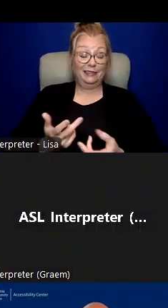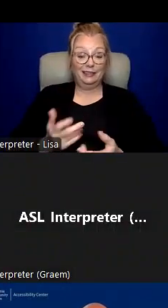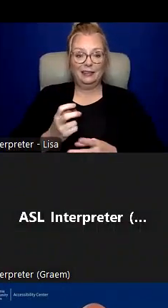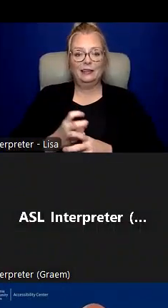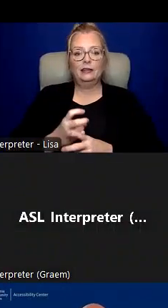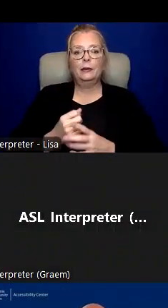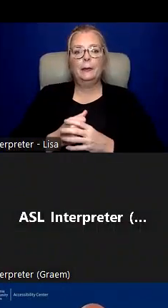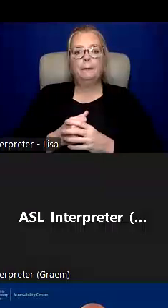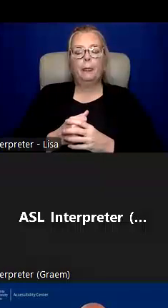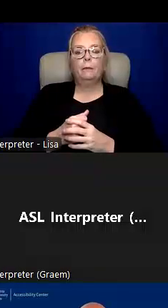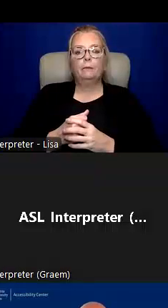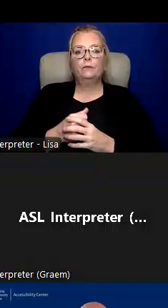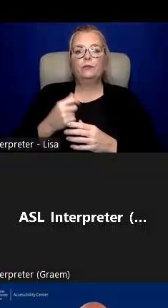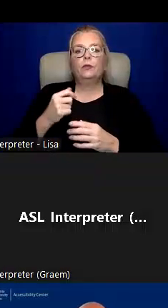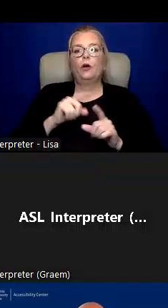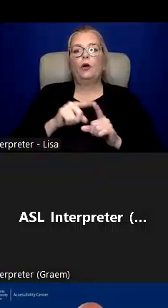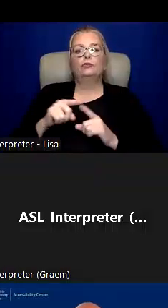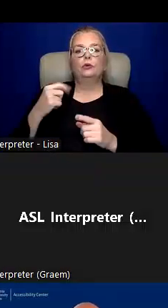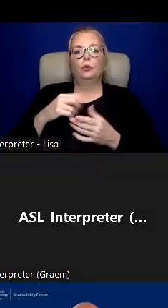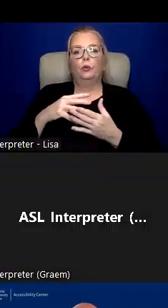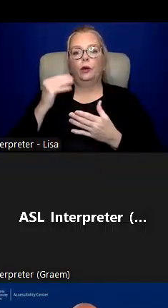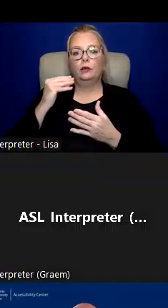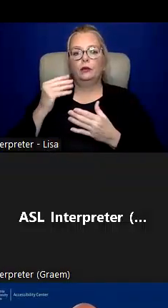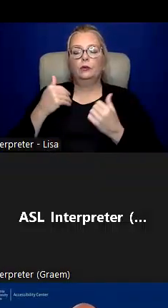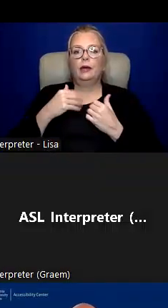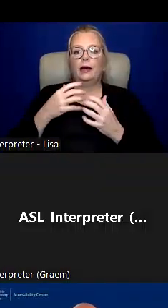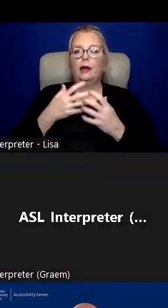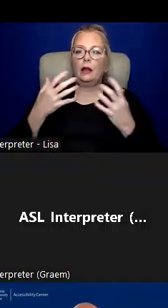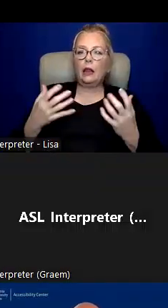is that we had a number of ad hoc processes related